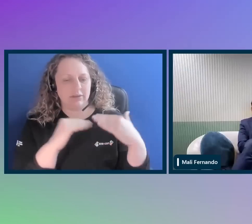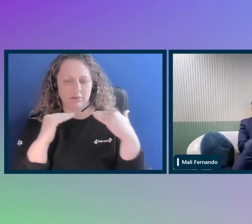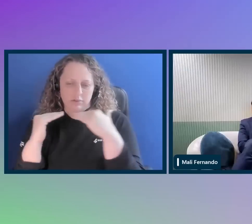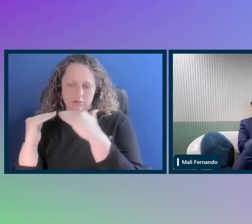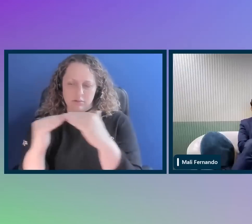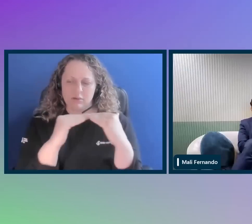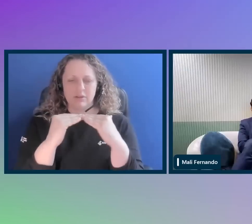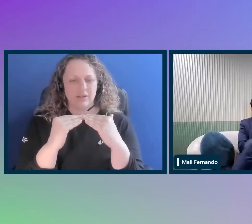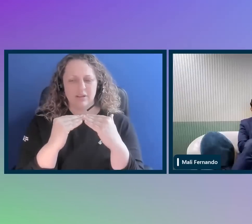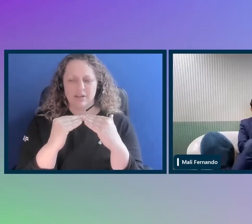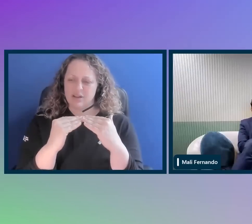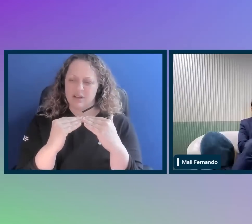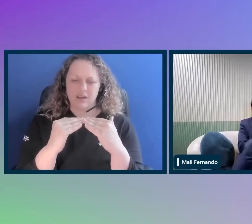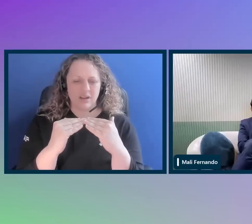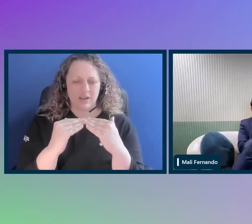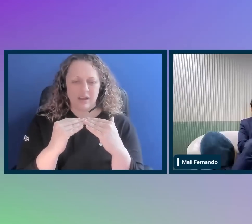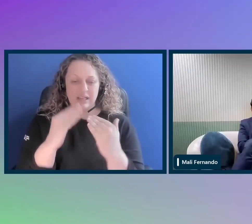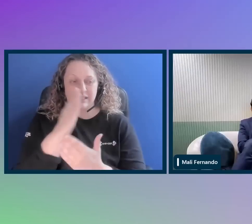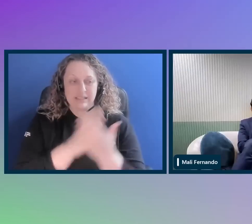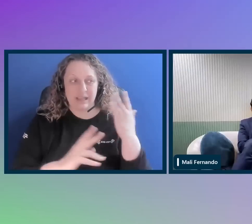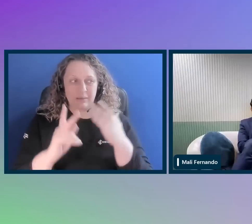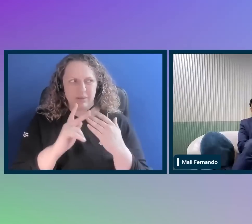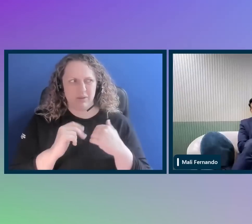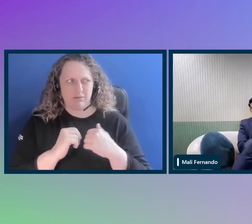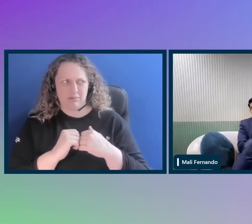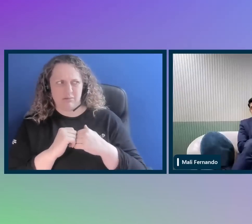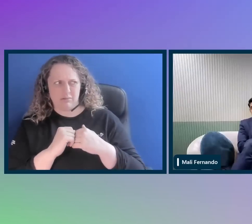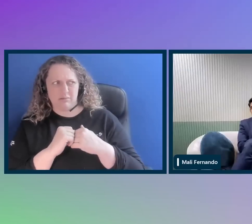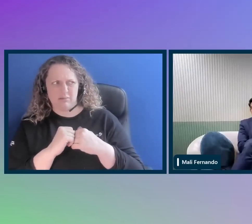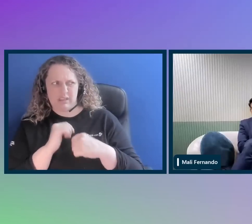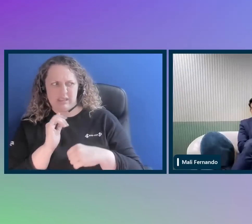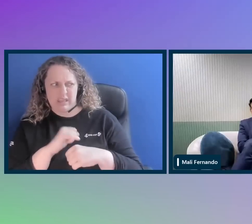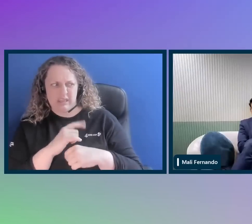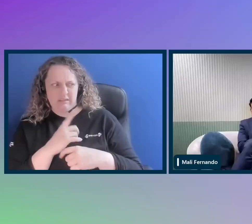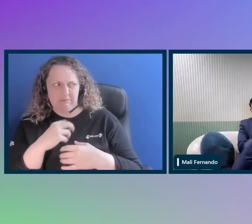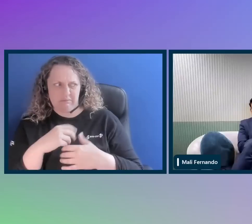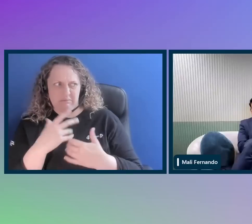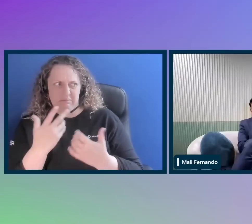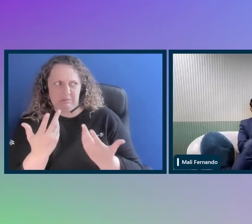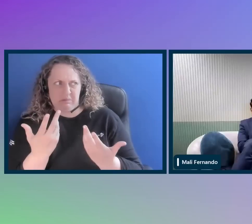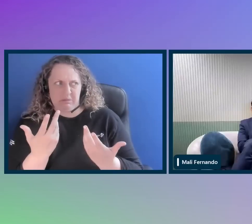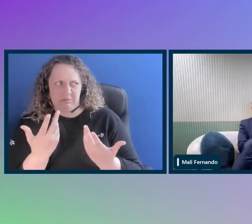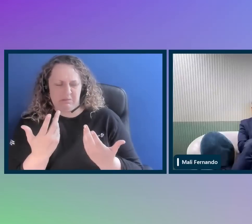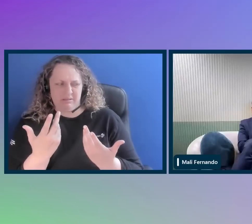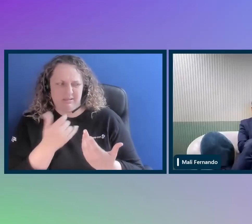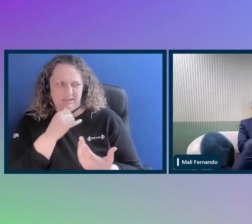is a completely foreign concept. And what we're trying to do is really use our brand,